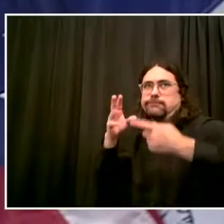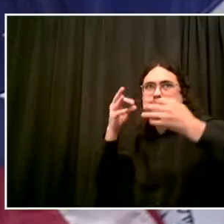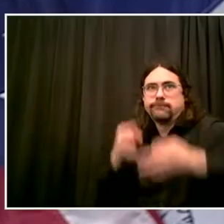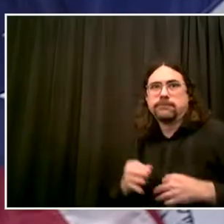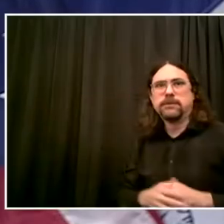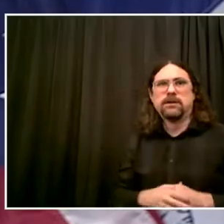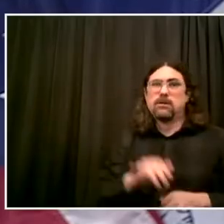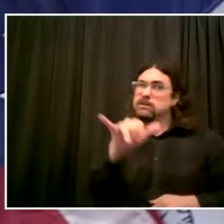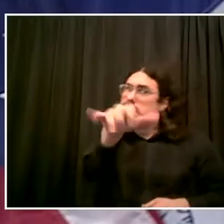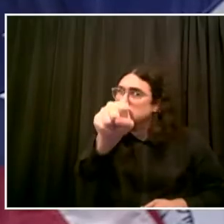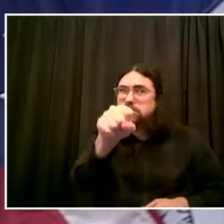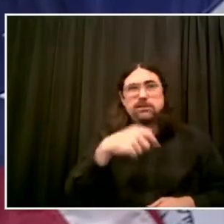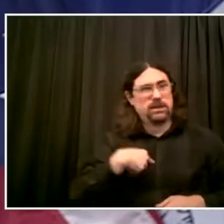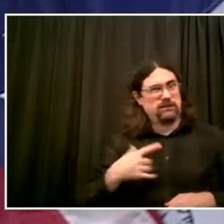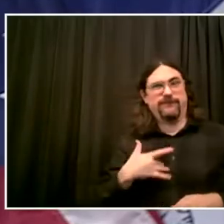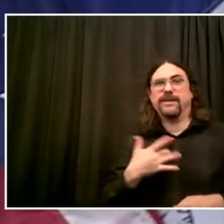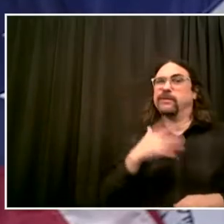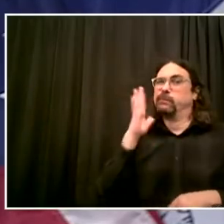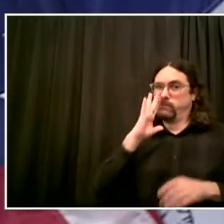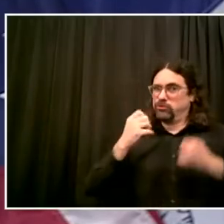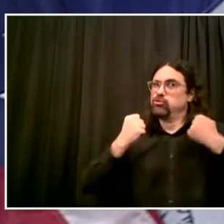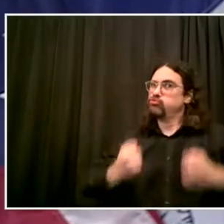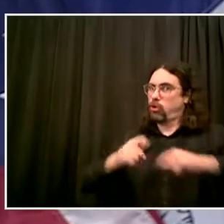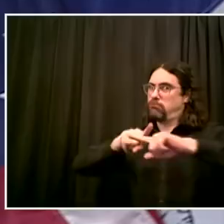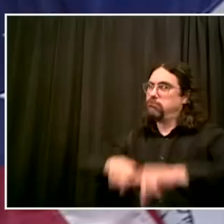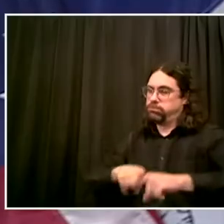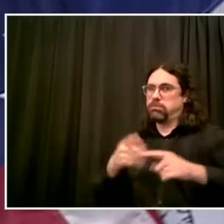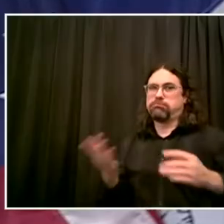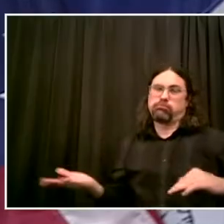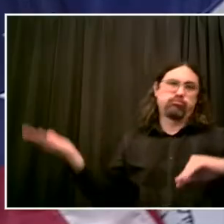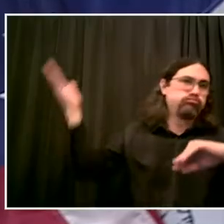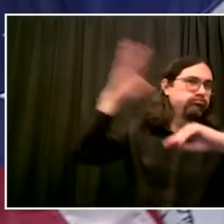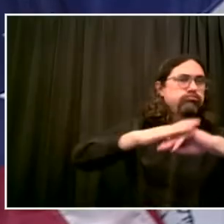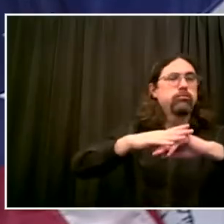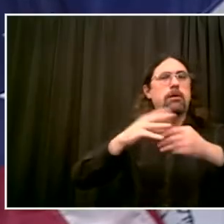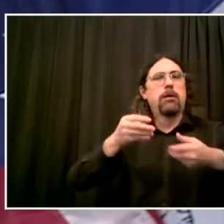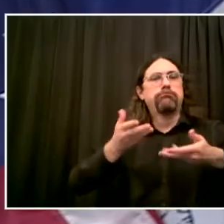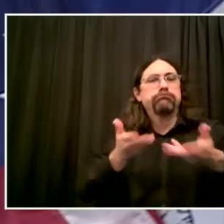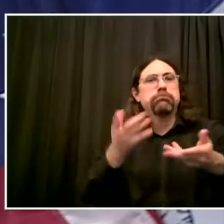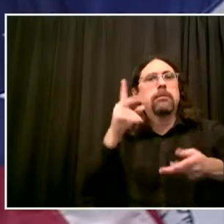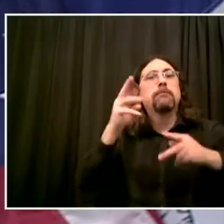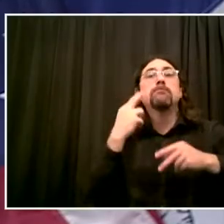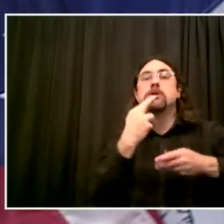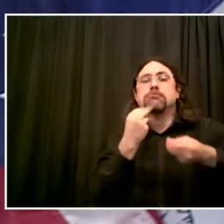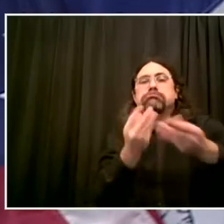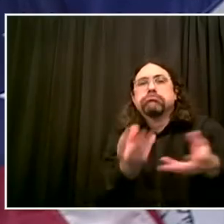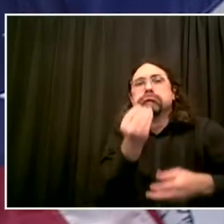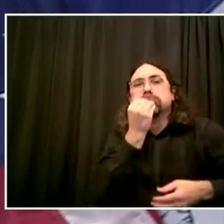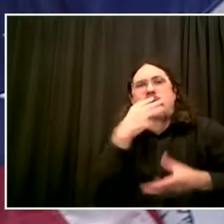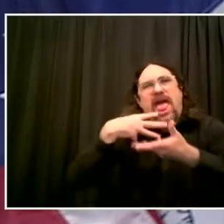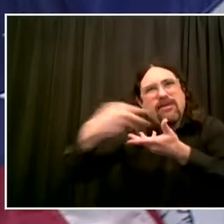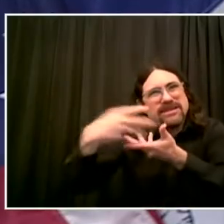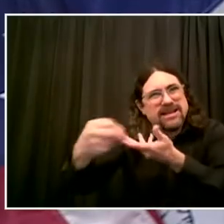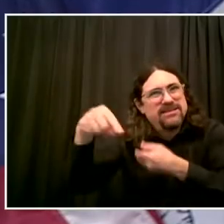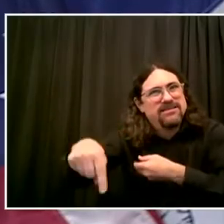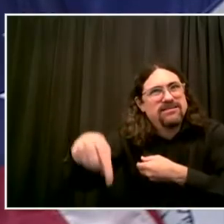MORE SENSE FOR THE CITIES THAT DELETE ANY THAT IS ONE OF T HE THIS NGWAE RE